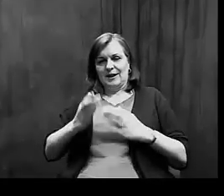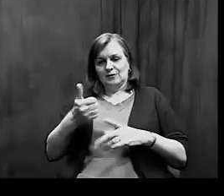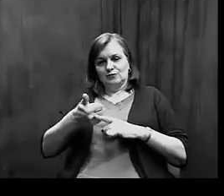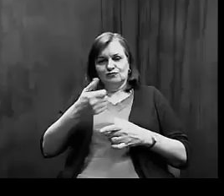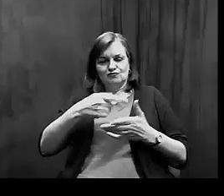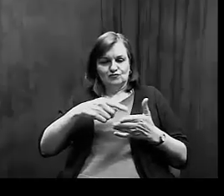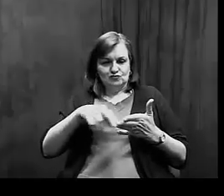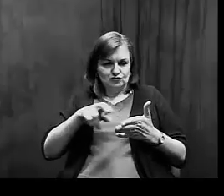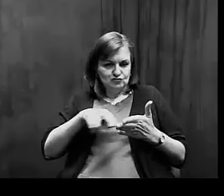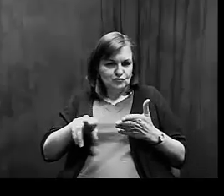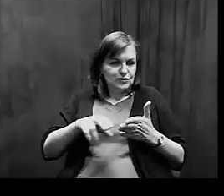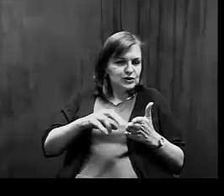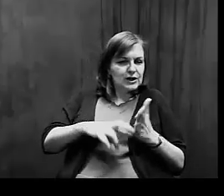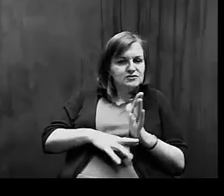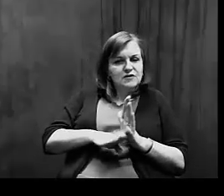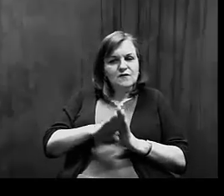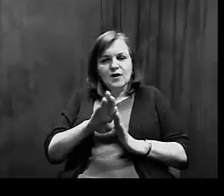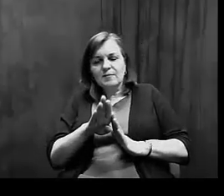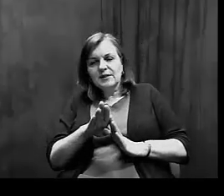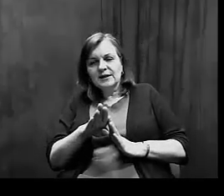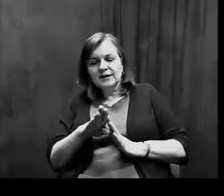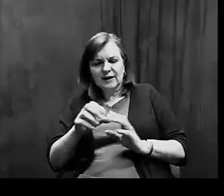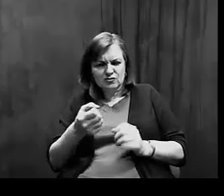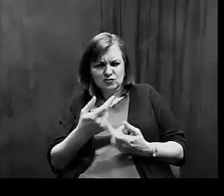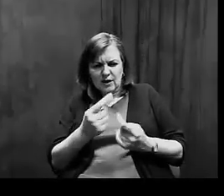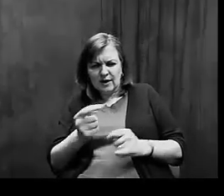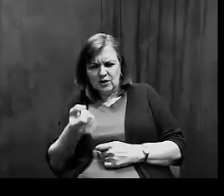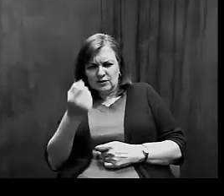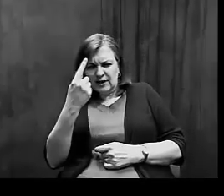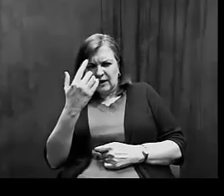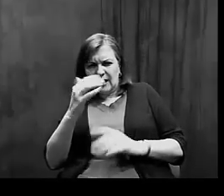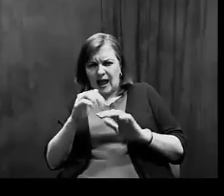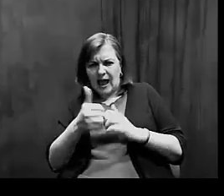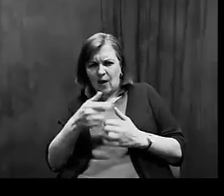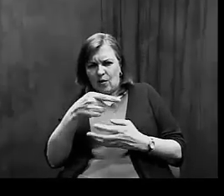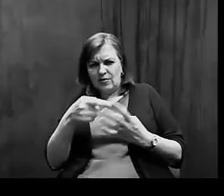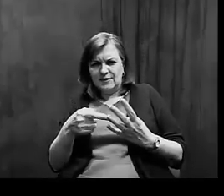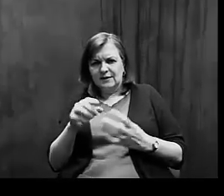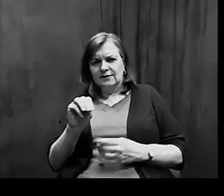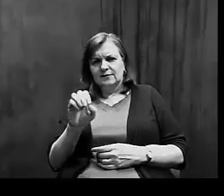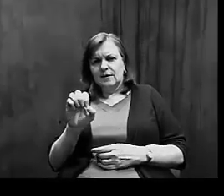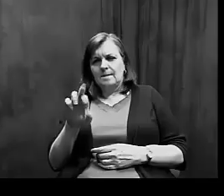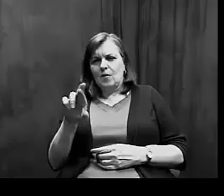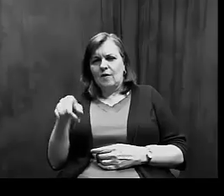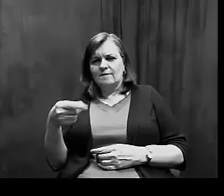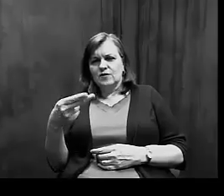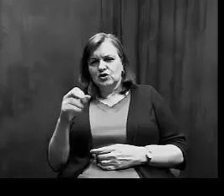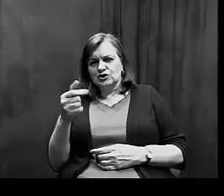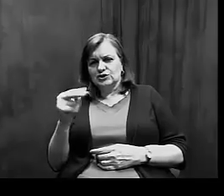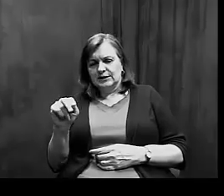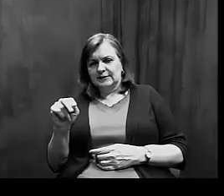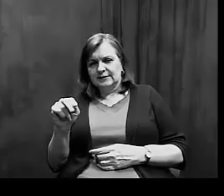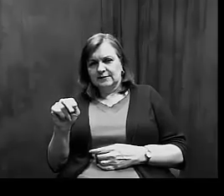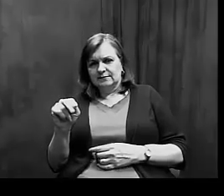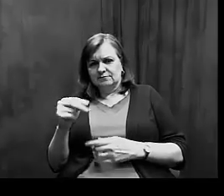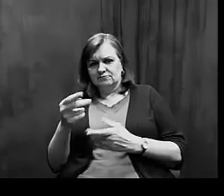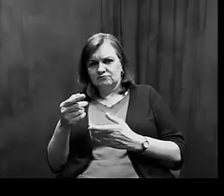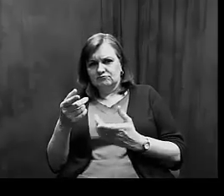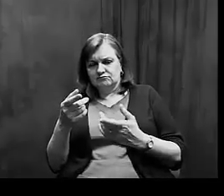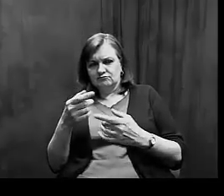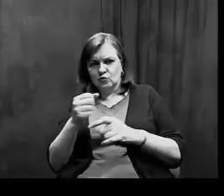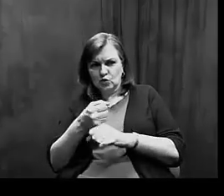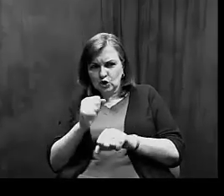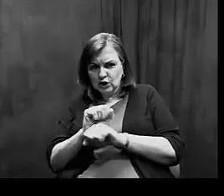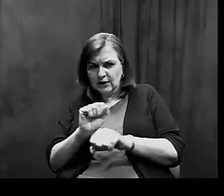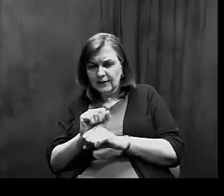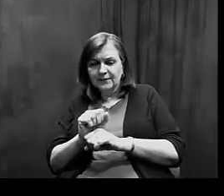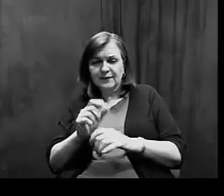scientists that we're working on developing a new understanding of some of these morphogens actually named this one